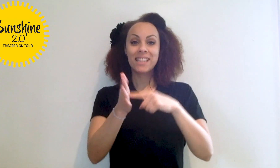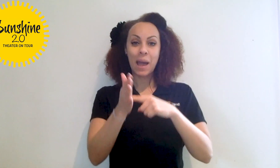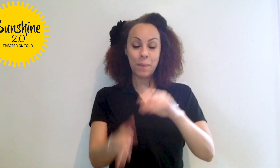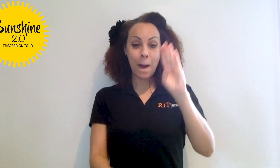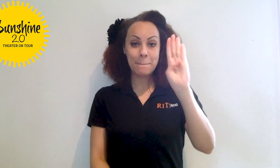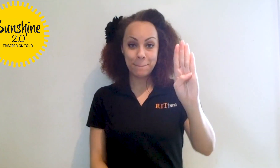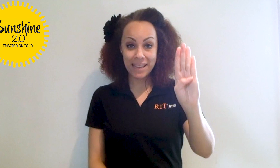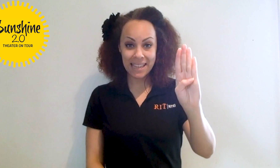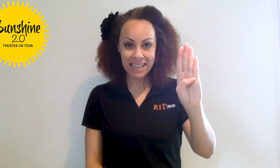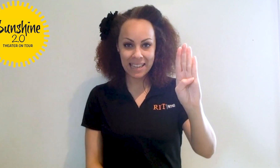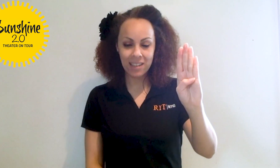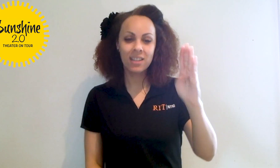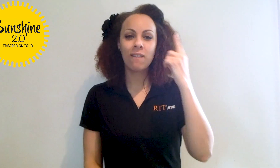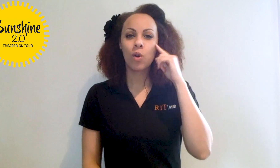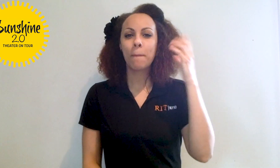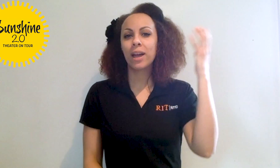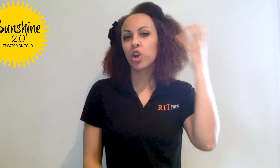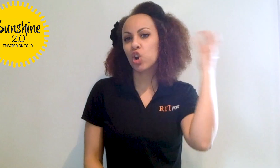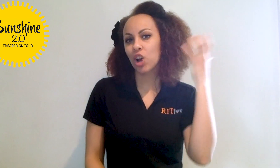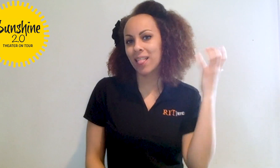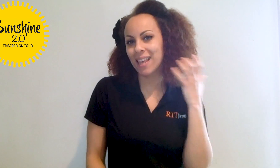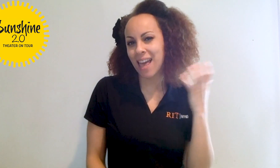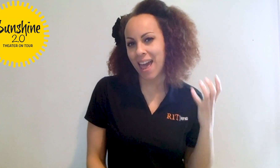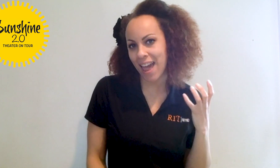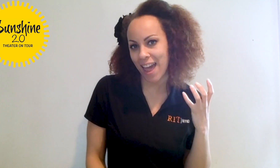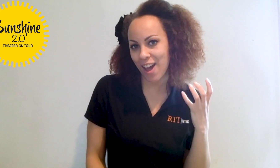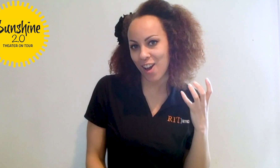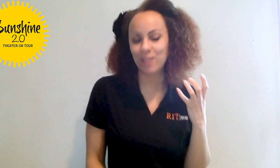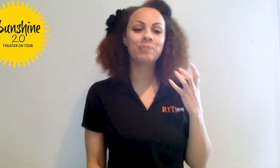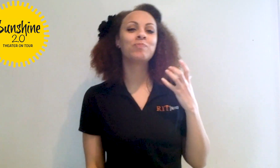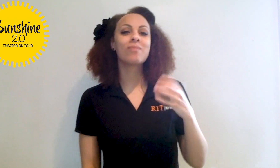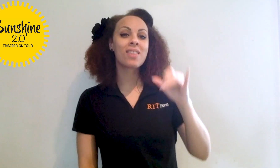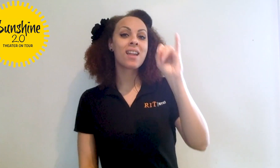For example, B is for my curly hair.